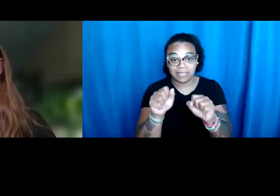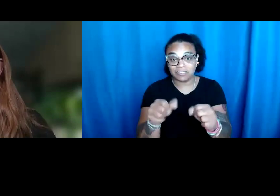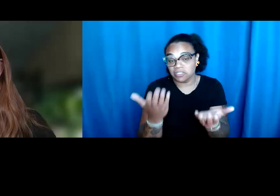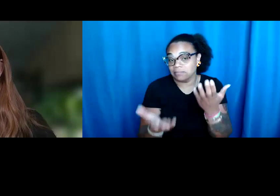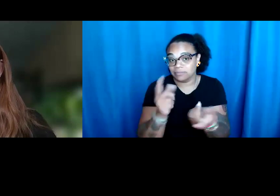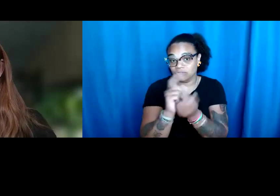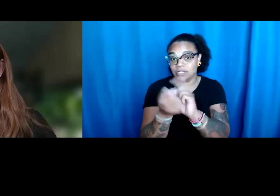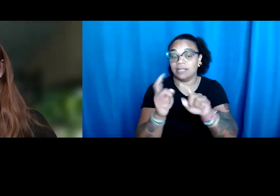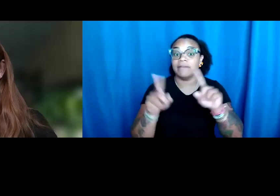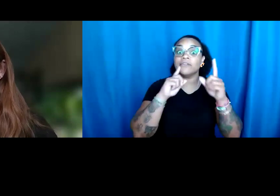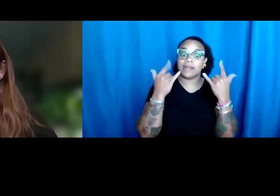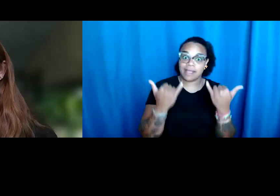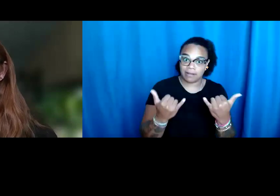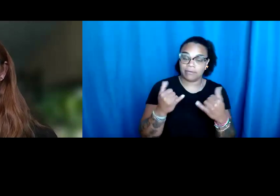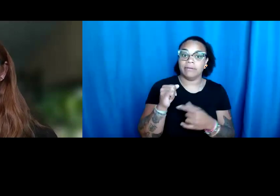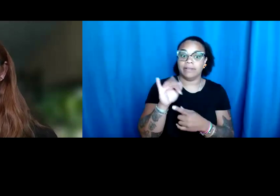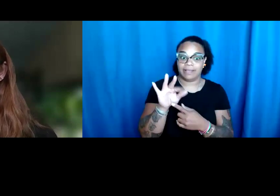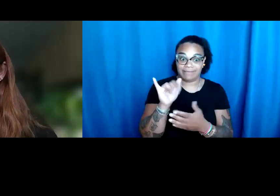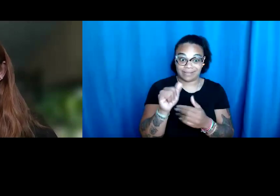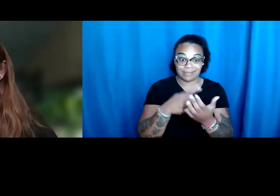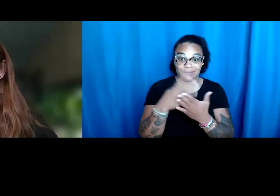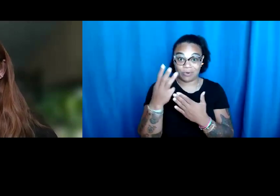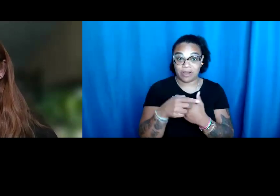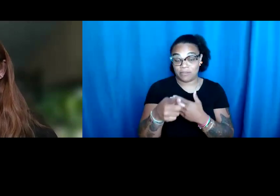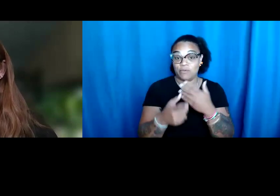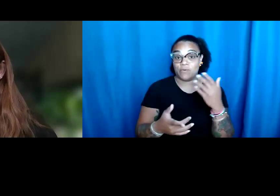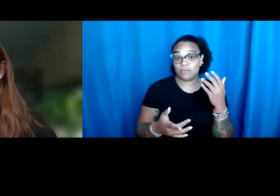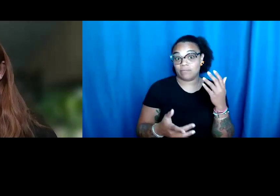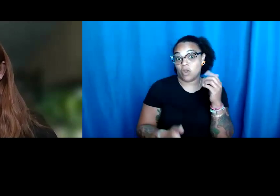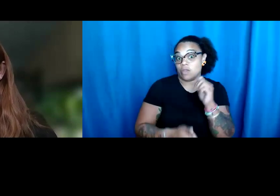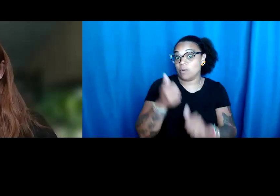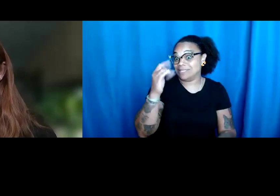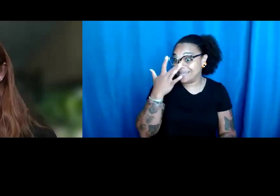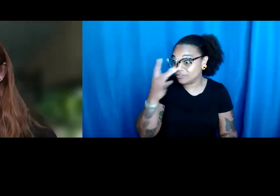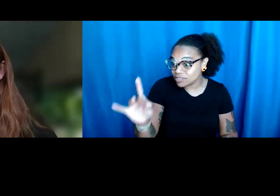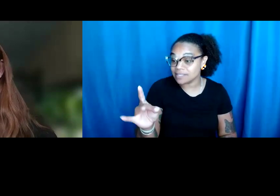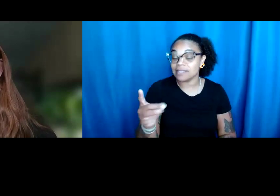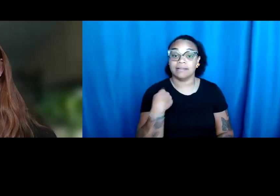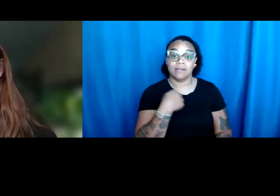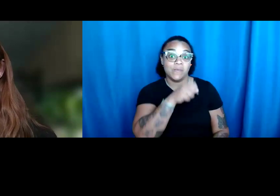For now, if this is the program that you are the most interested in, would love to talk to you sooner rather than later.